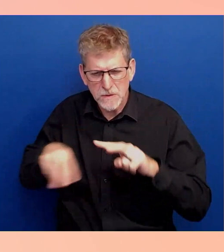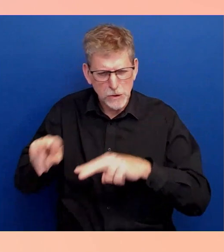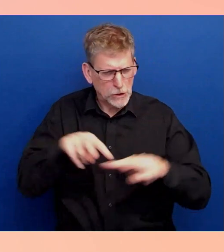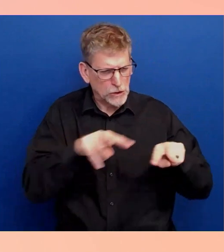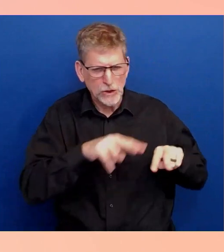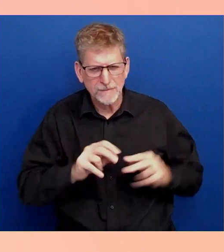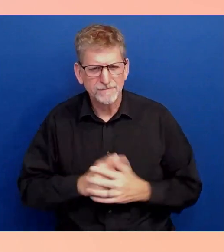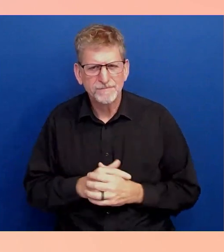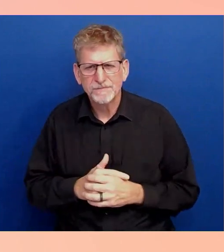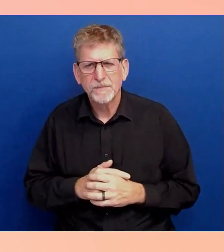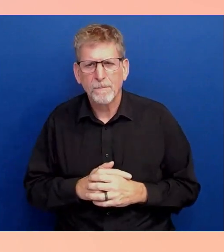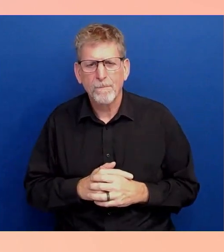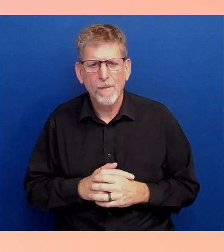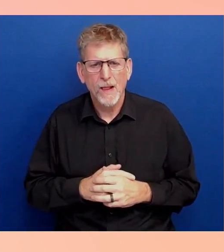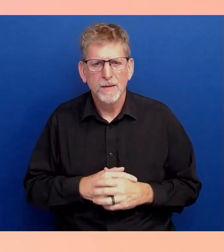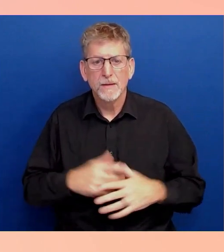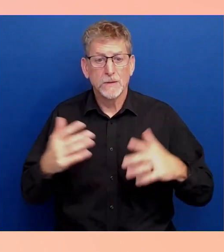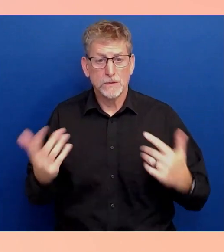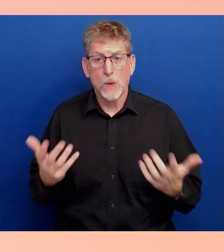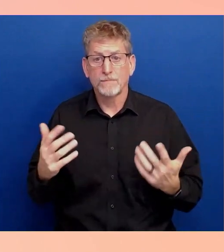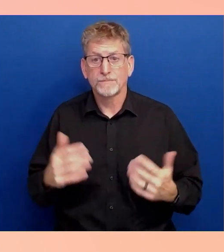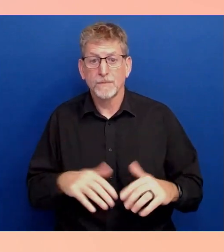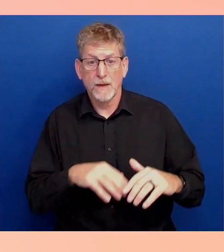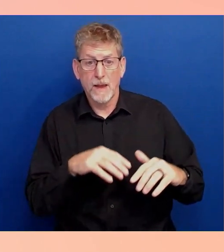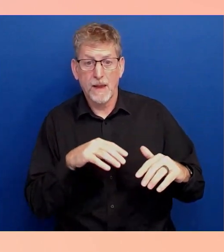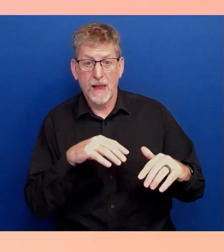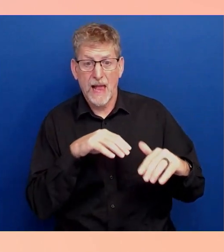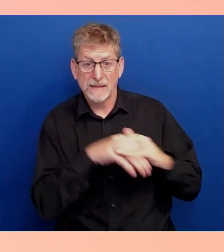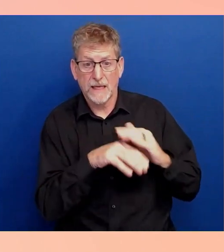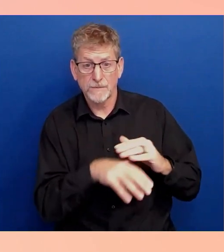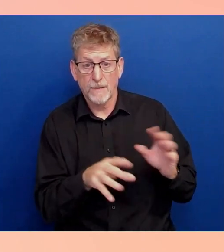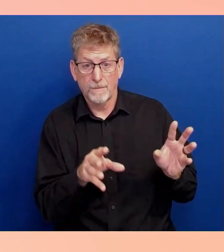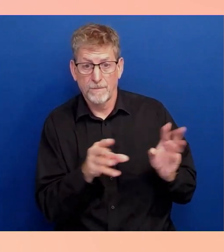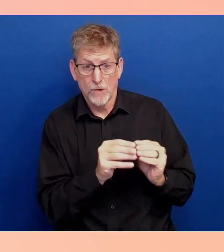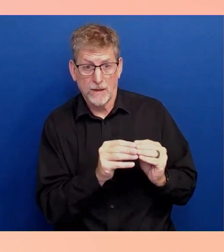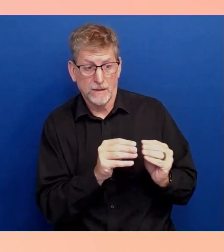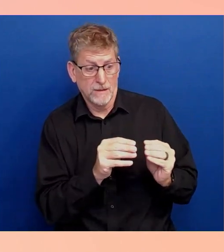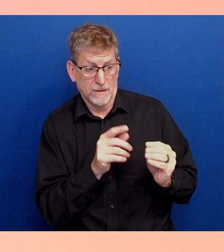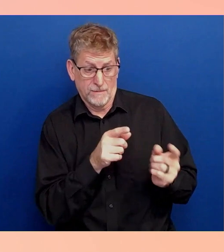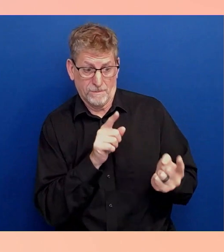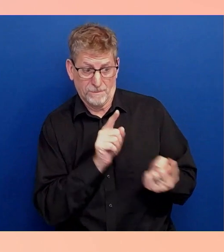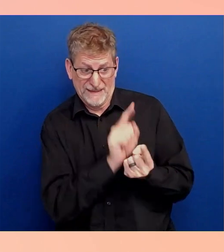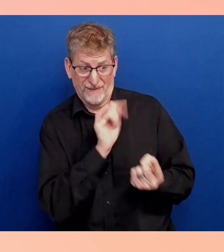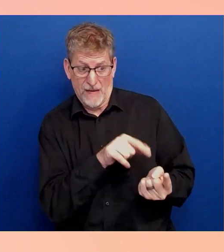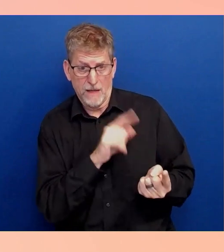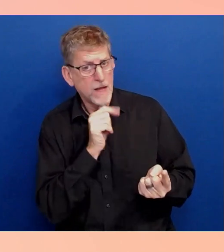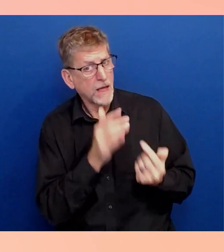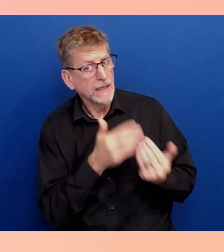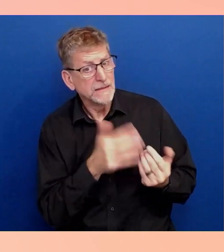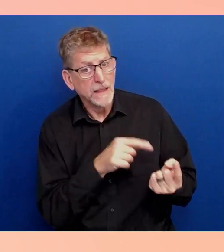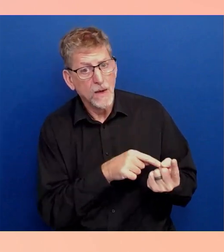is no easy feat though. Accessibility is more than just compliance. It's more than checking color contrast ratios